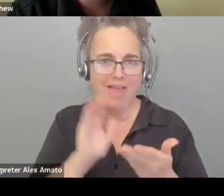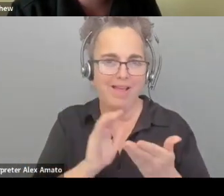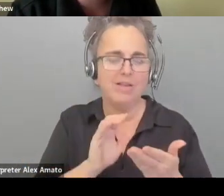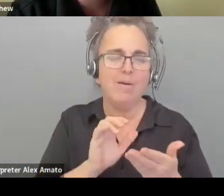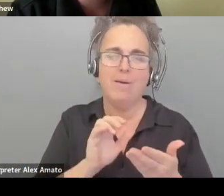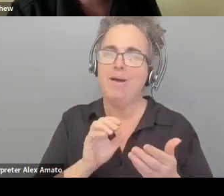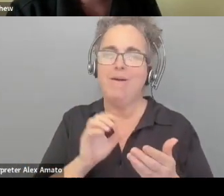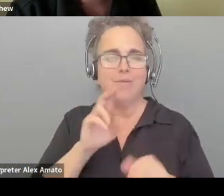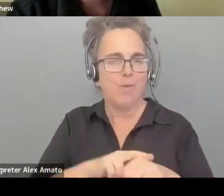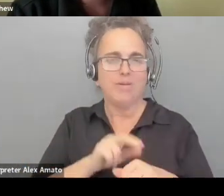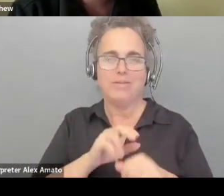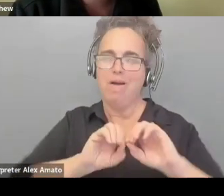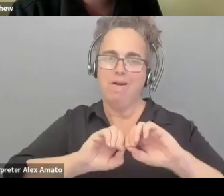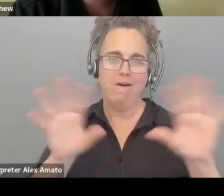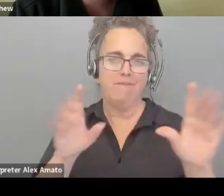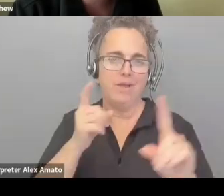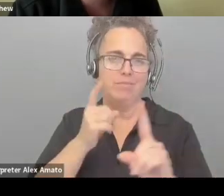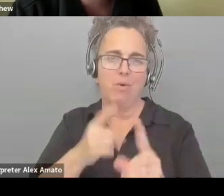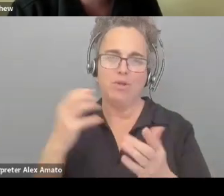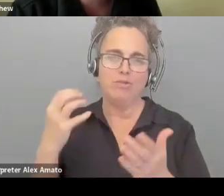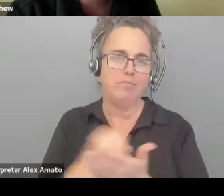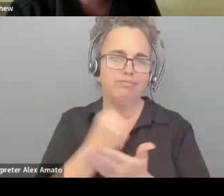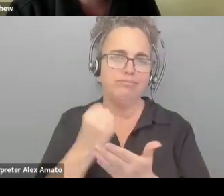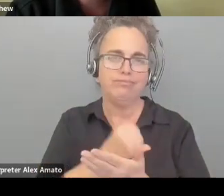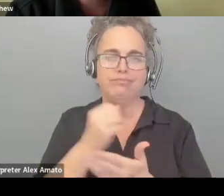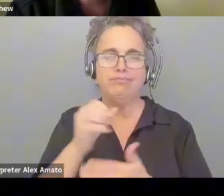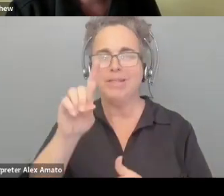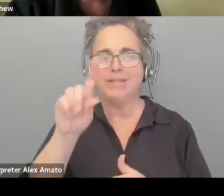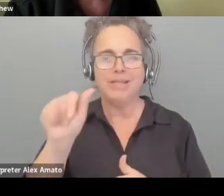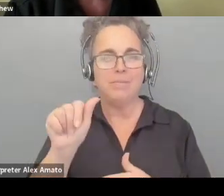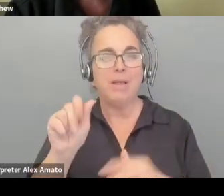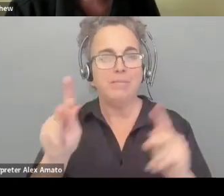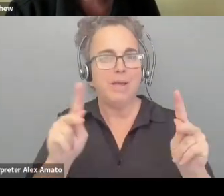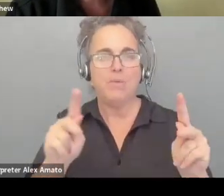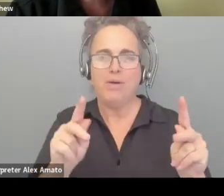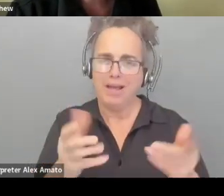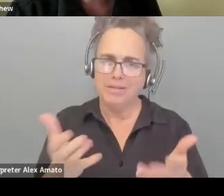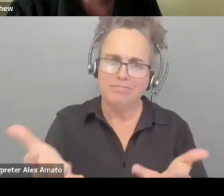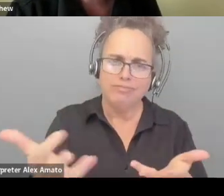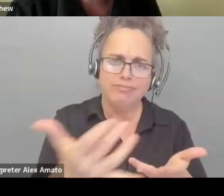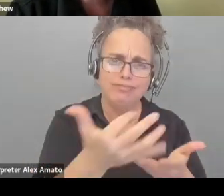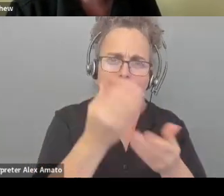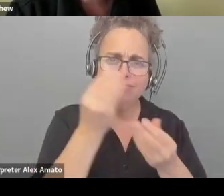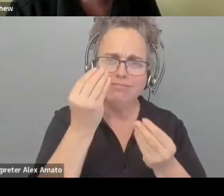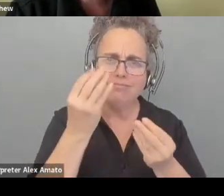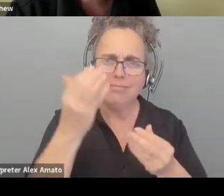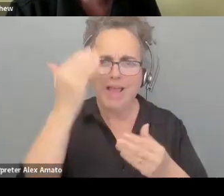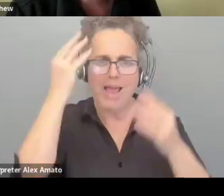to take advantage of disability as an epistemic resource. What does any of this have to do with ai?